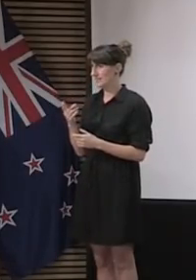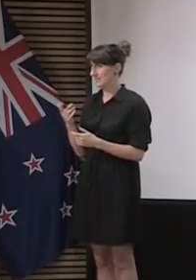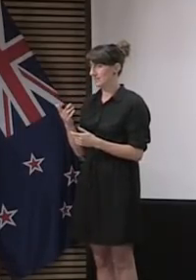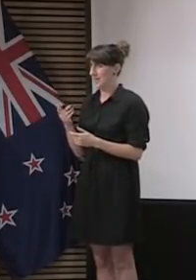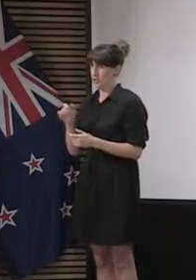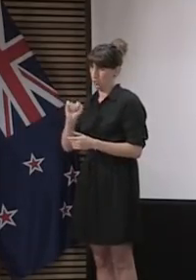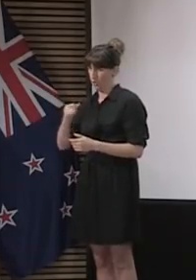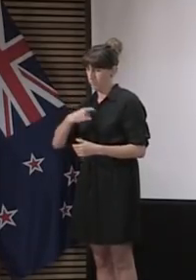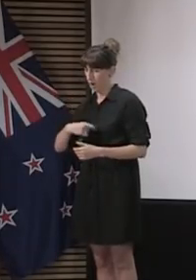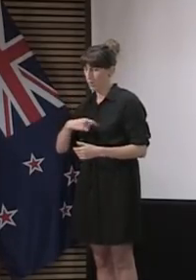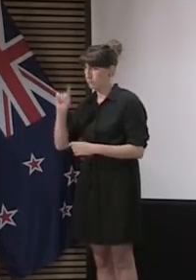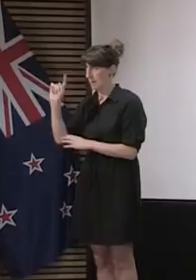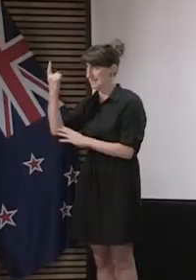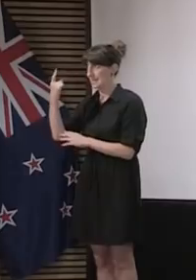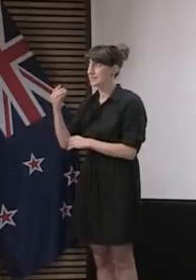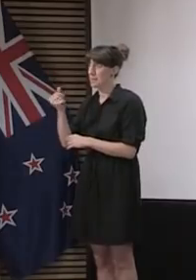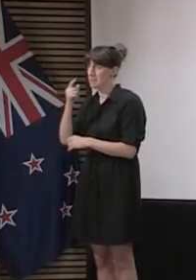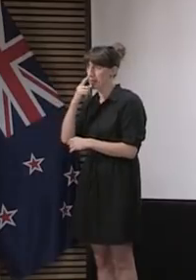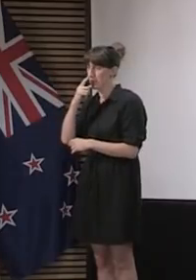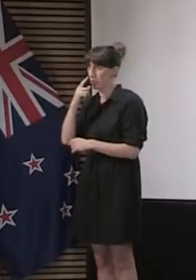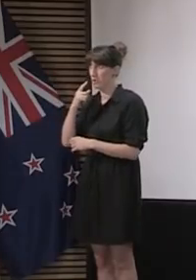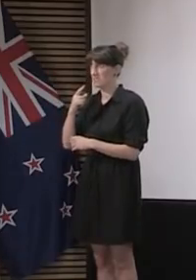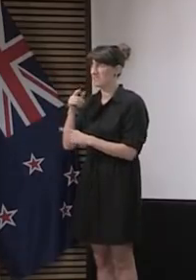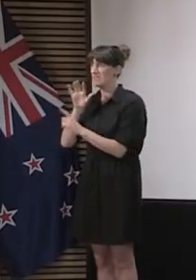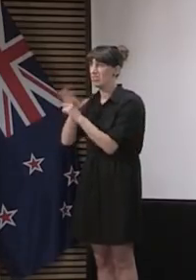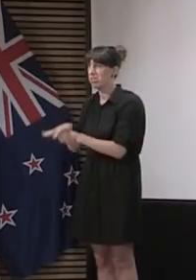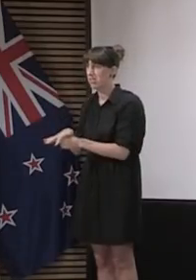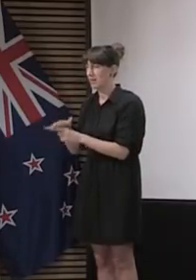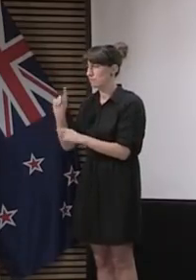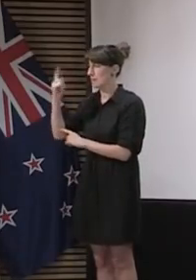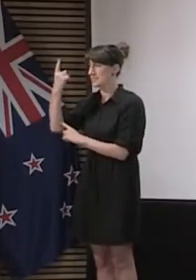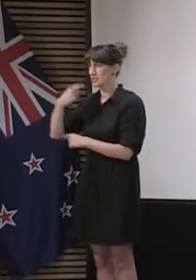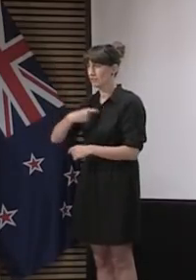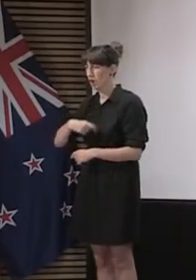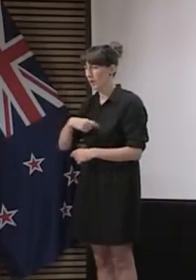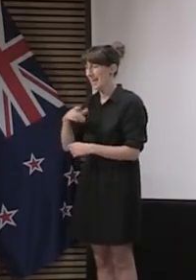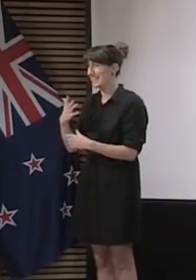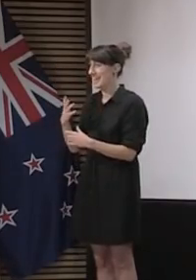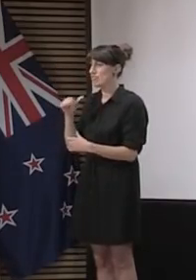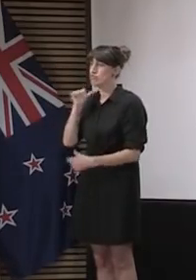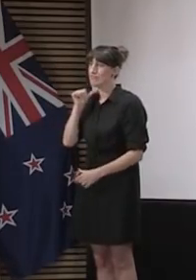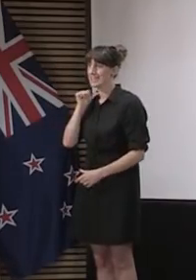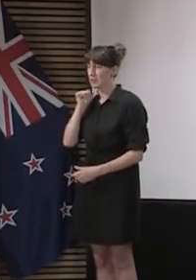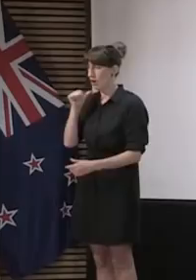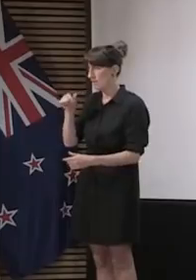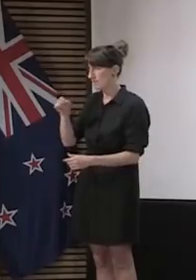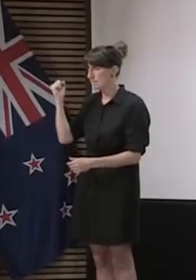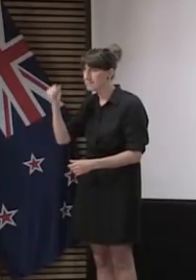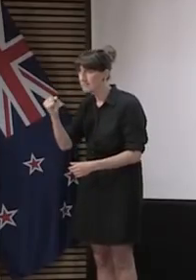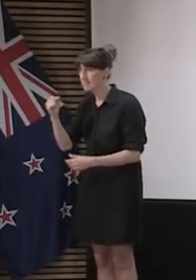yourrole but is there aresponsibility on Facebook toimmediately take down thosetypes of threats